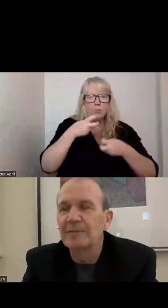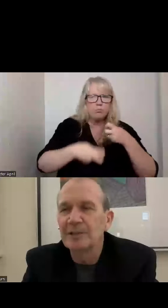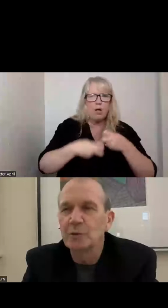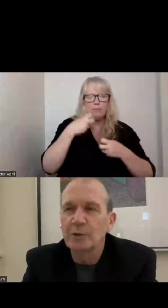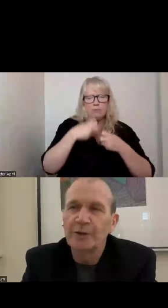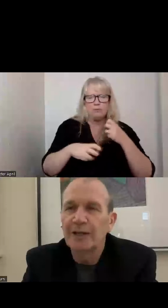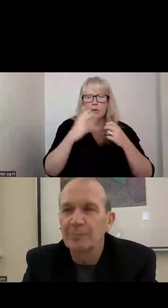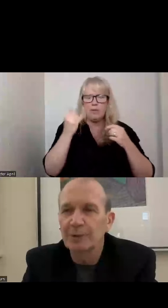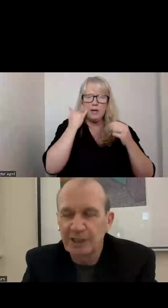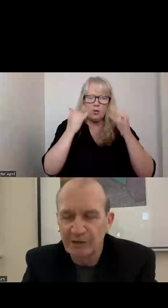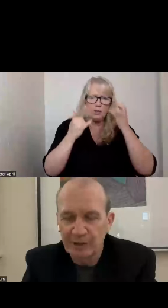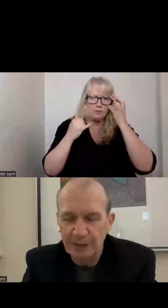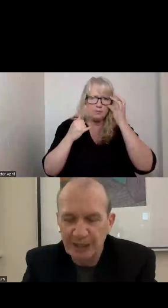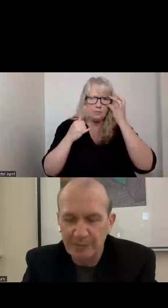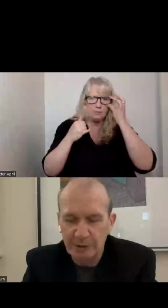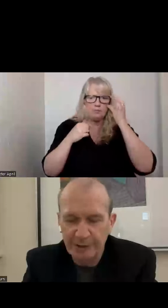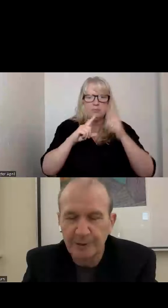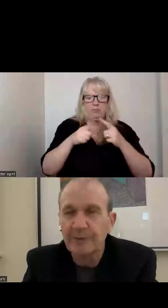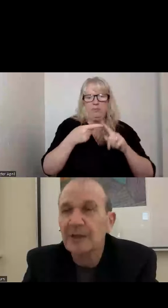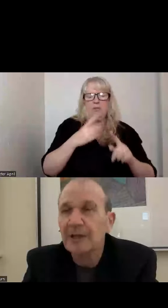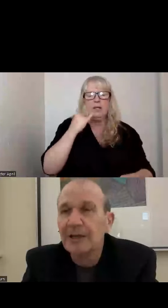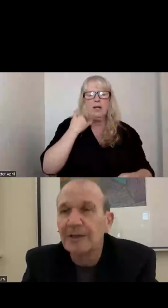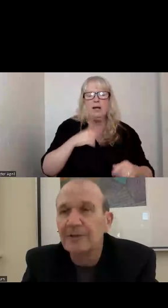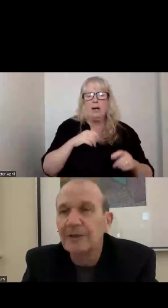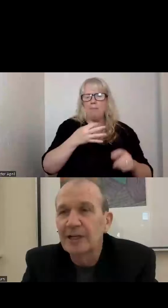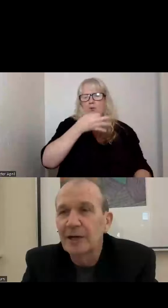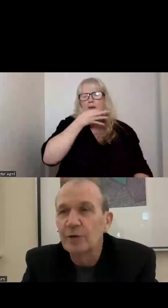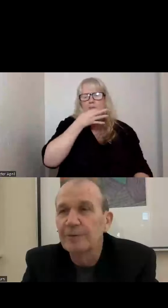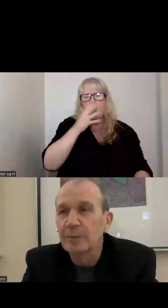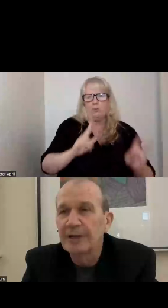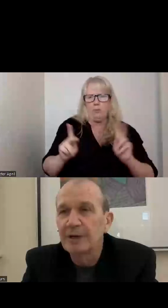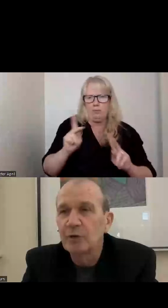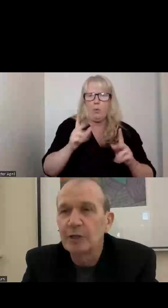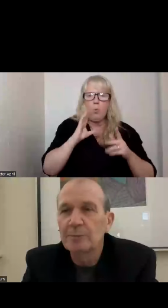INDIVIDUALS WITH EXPERTS IN BEHAVIOR AL HEALTH. THAT ALLOWS FOR THE BETTER OUTCOME.